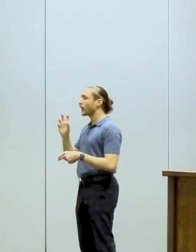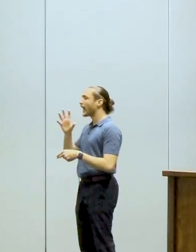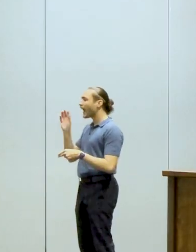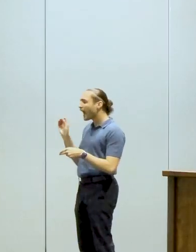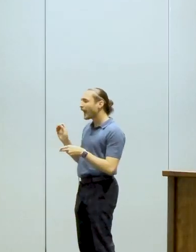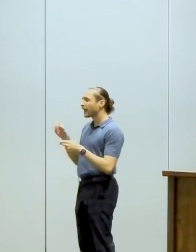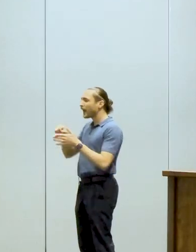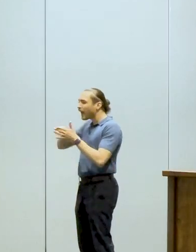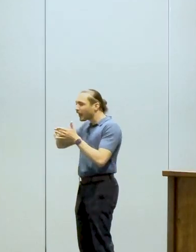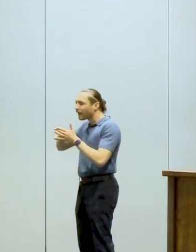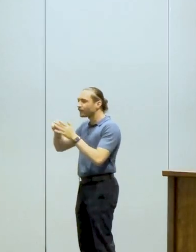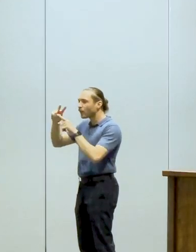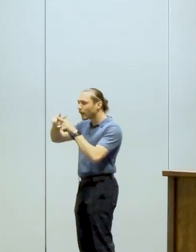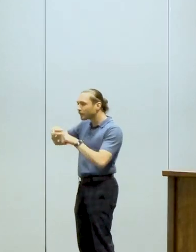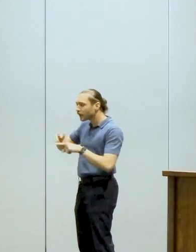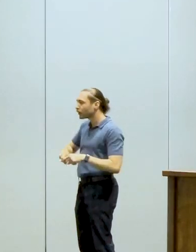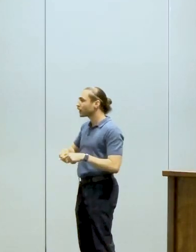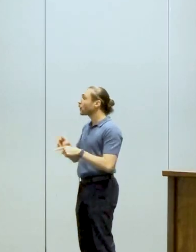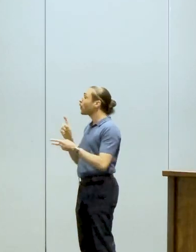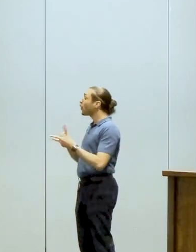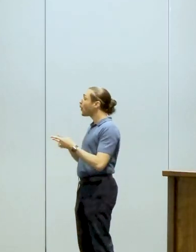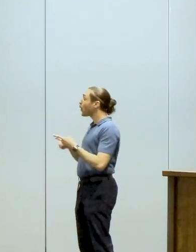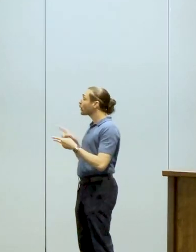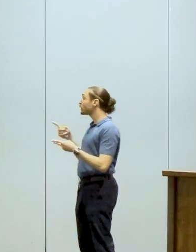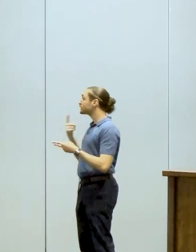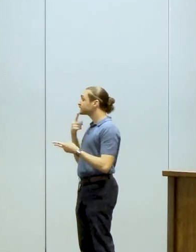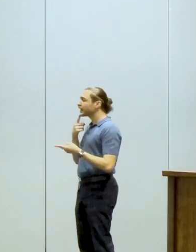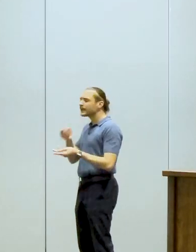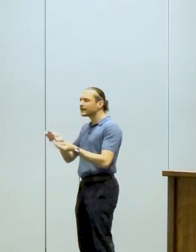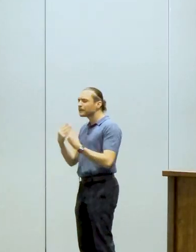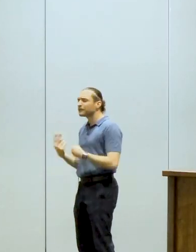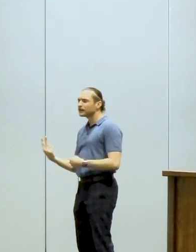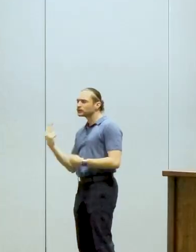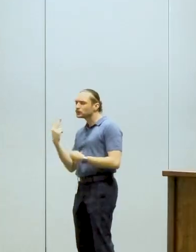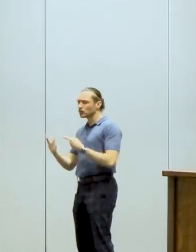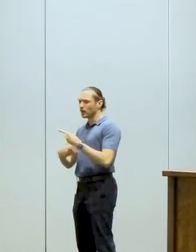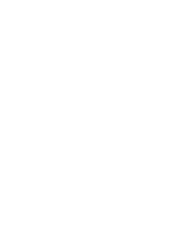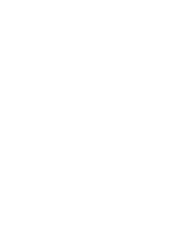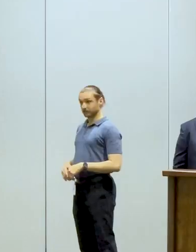two versions of captions, one detailed and one summarized. So